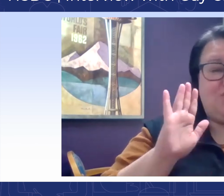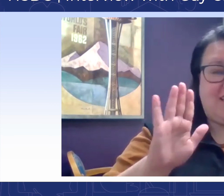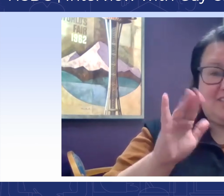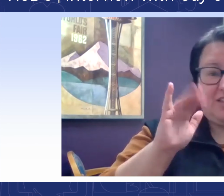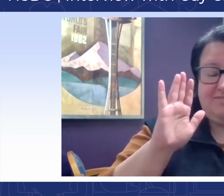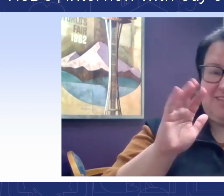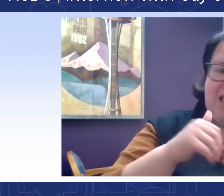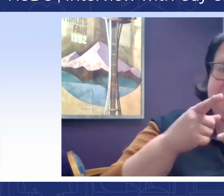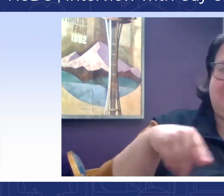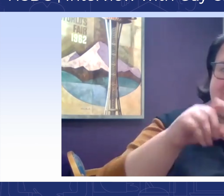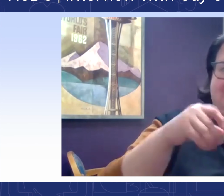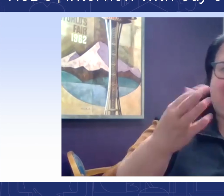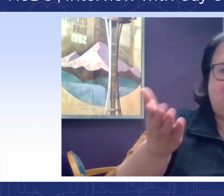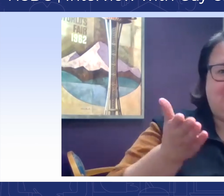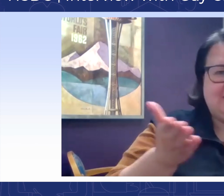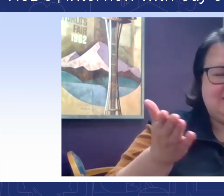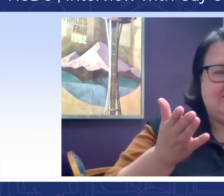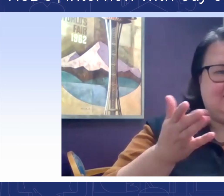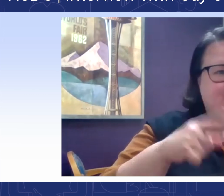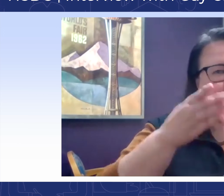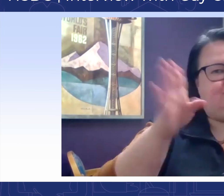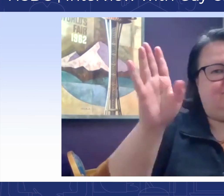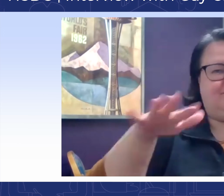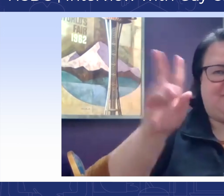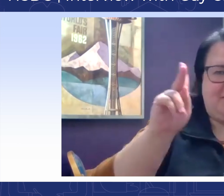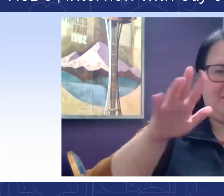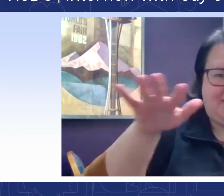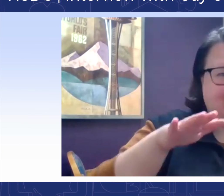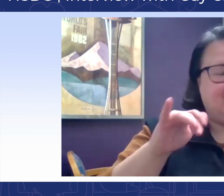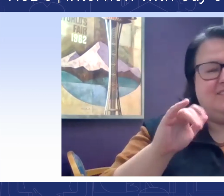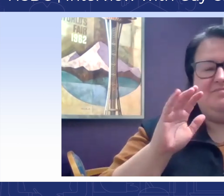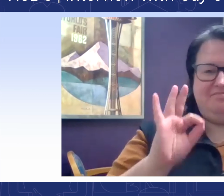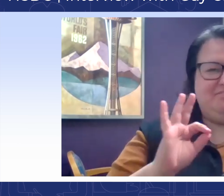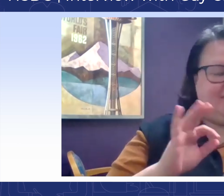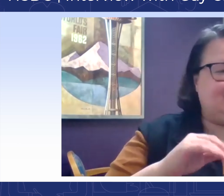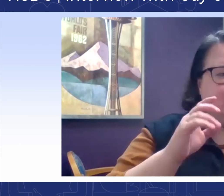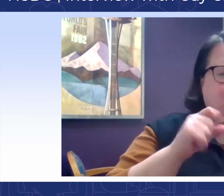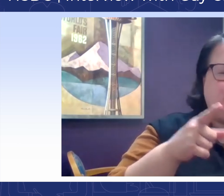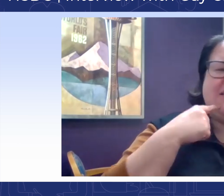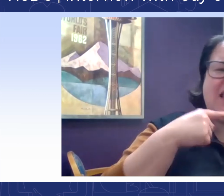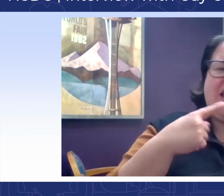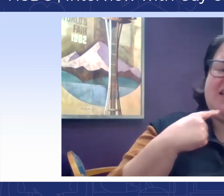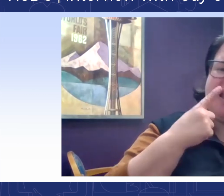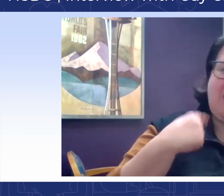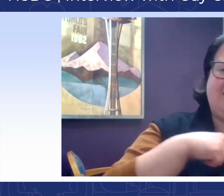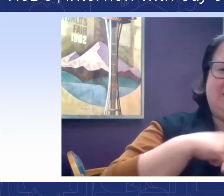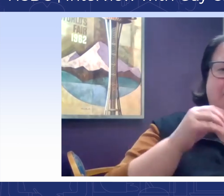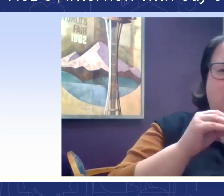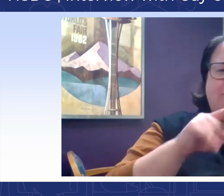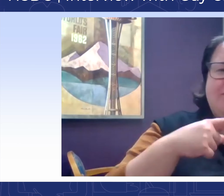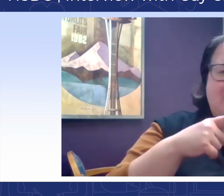That's great! It's wonderful that you do provide those services to the community. That's fantastic!